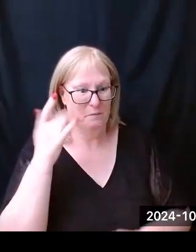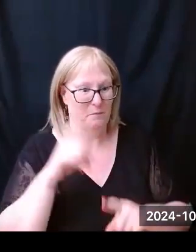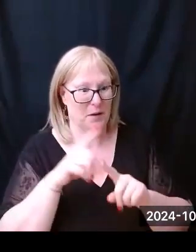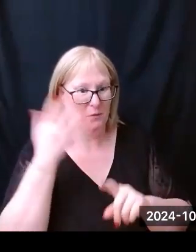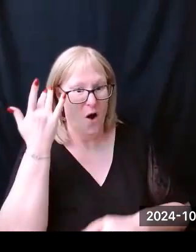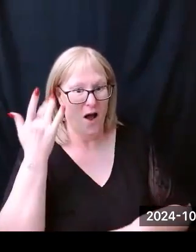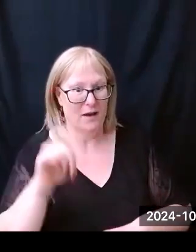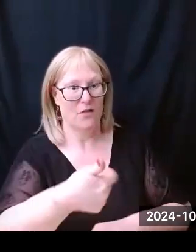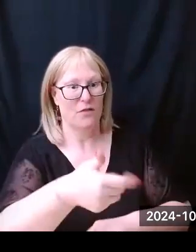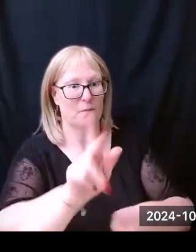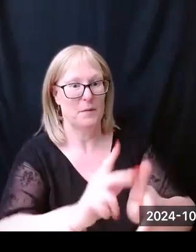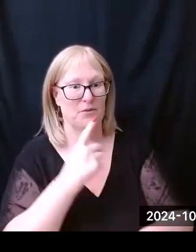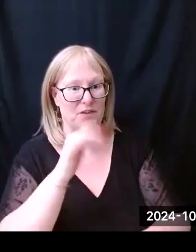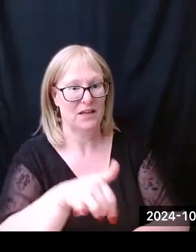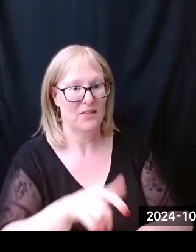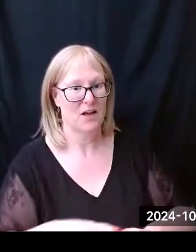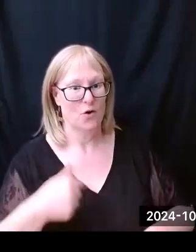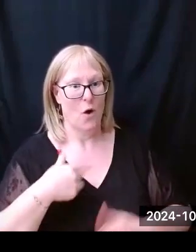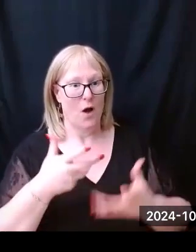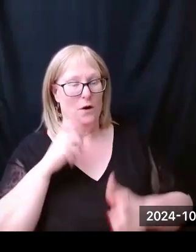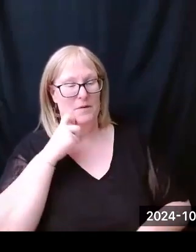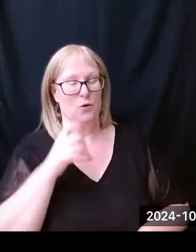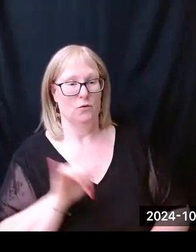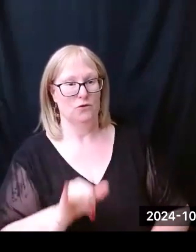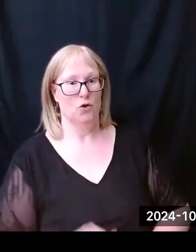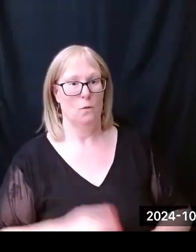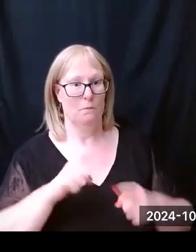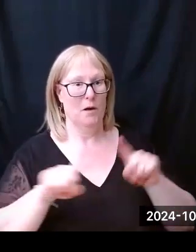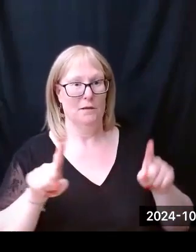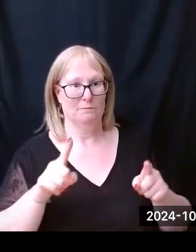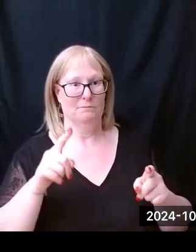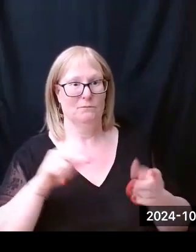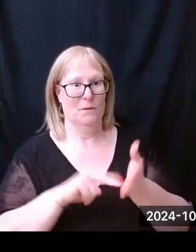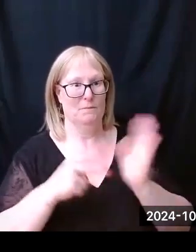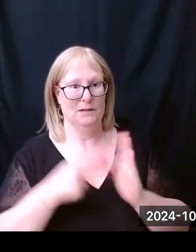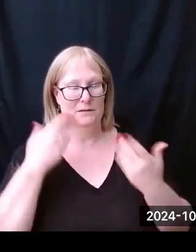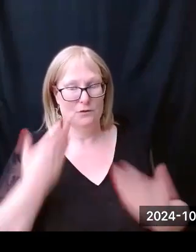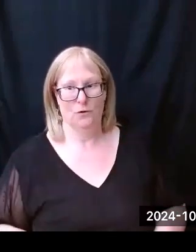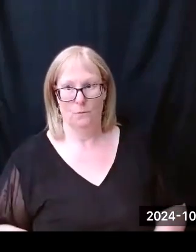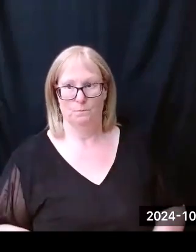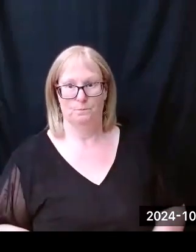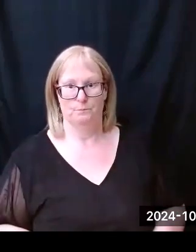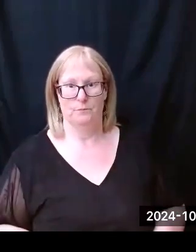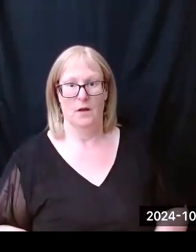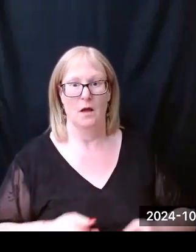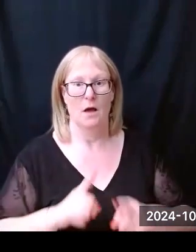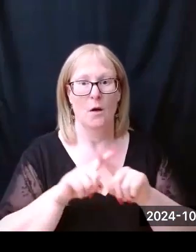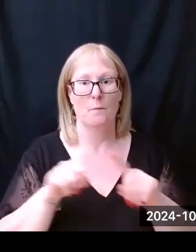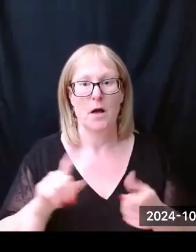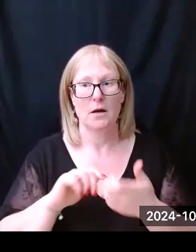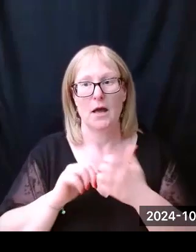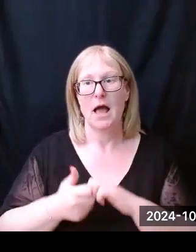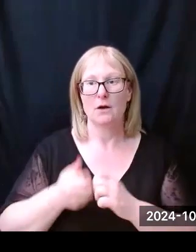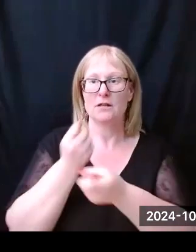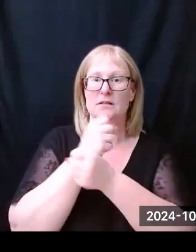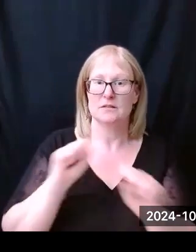And how do we create that safety net for them to explore what that could be, again, without the threat of punishment, but to explore that with them?